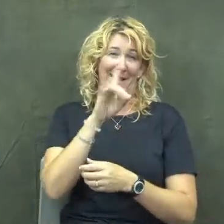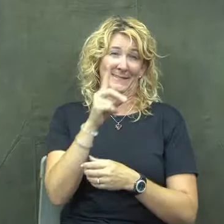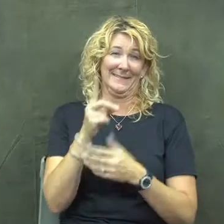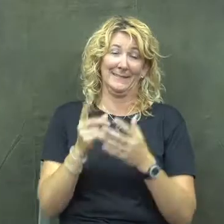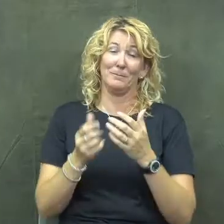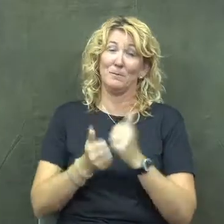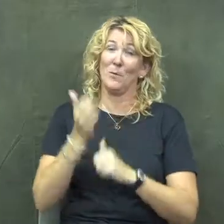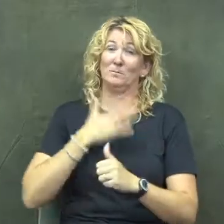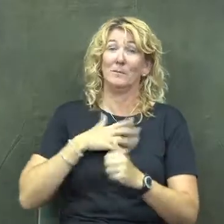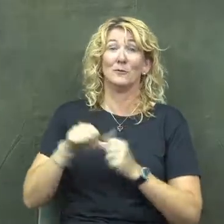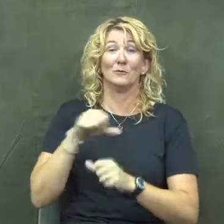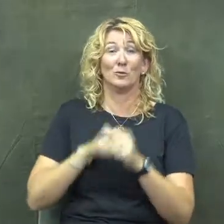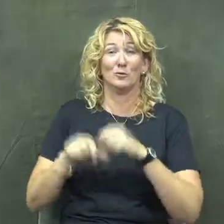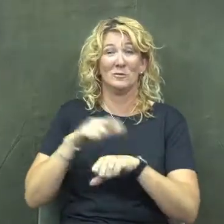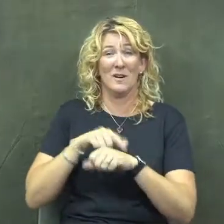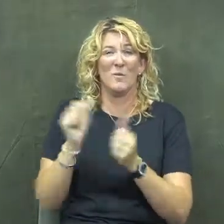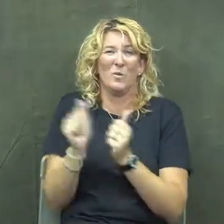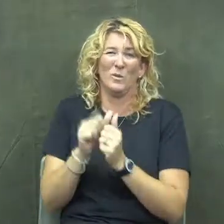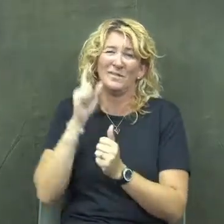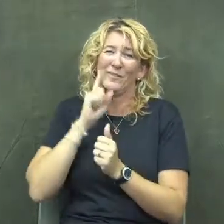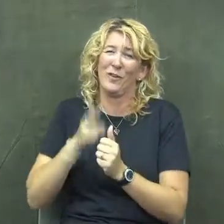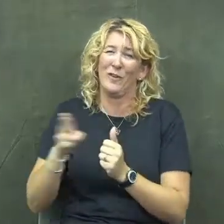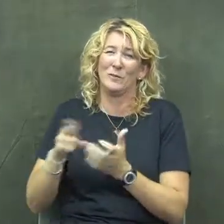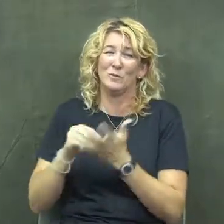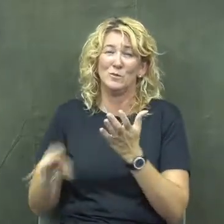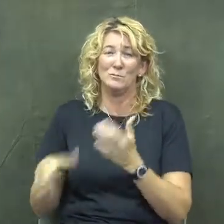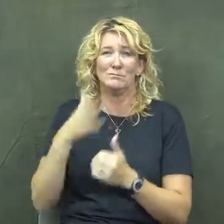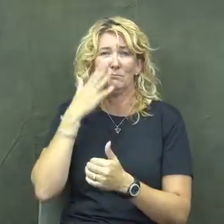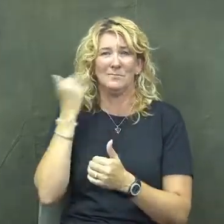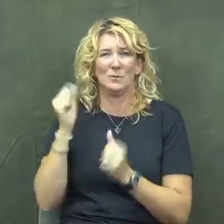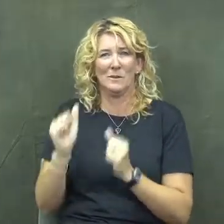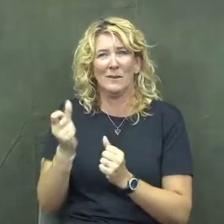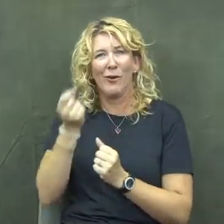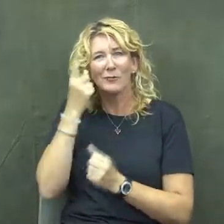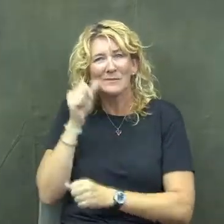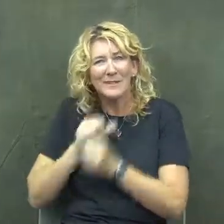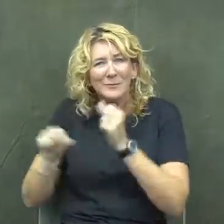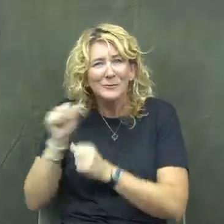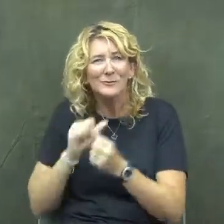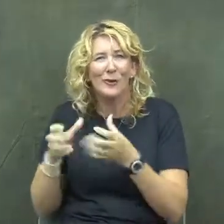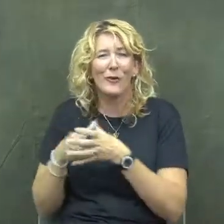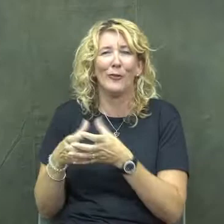that I actually was able to socialize with, and I admit I spent more time with those deaf students